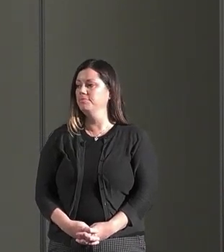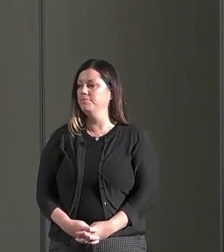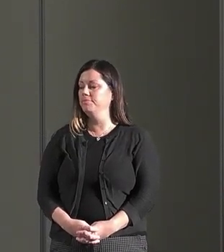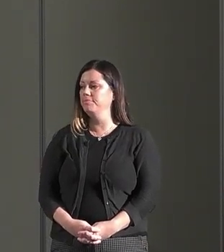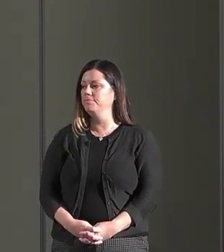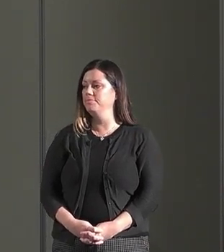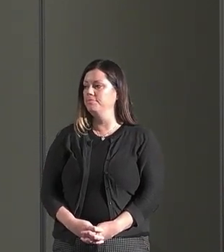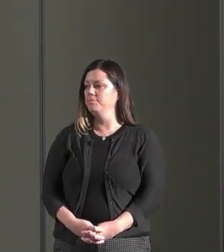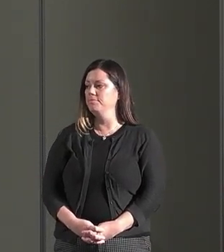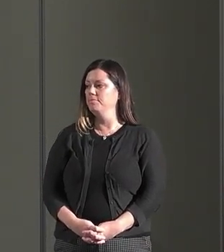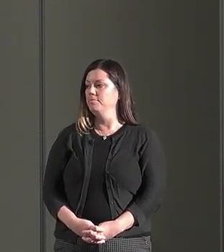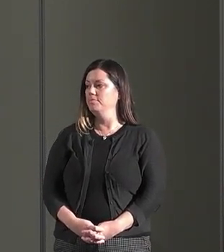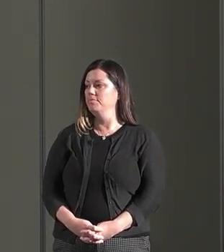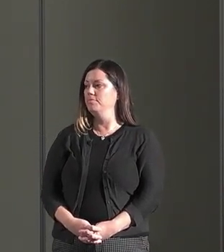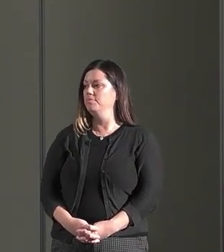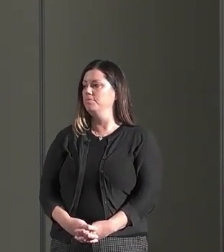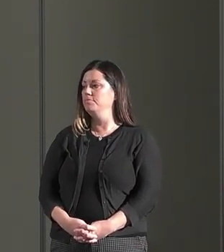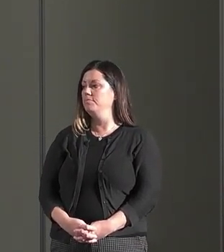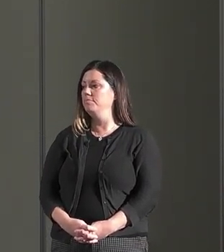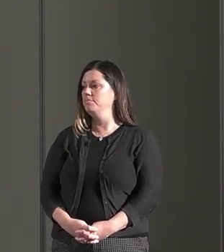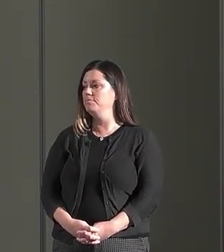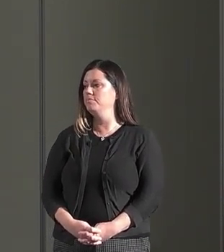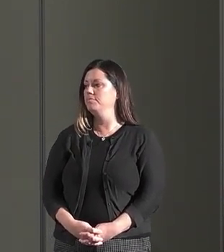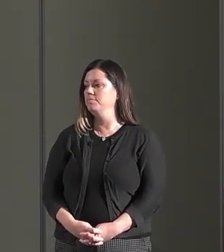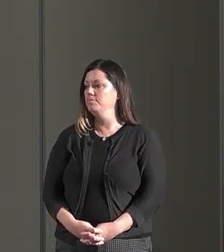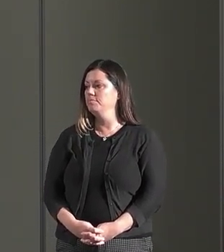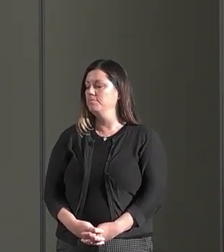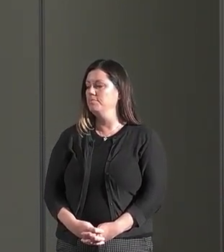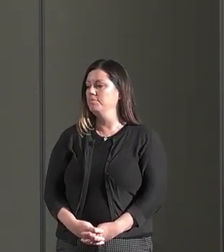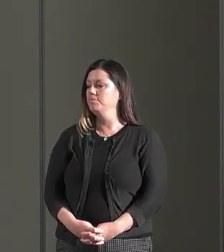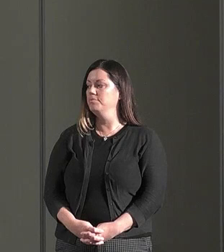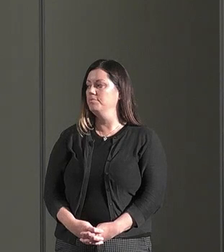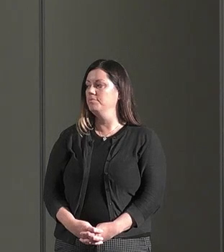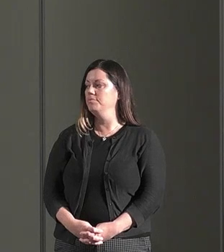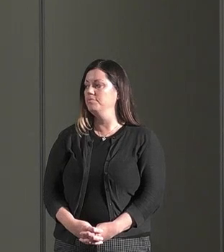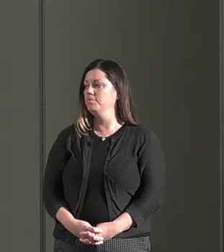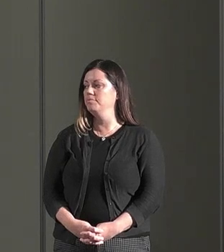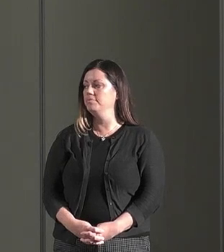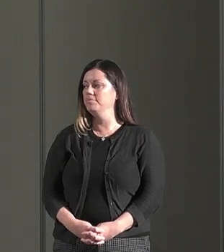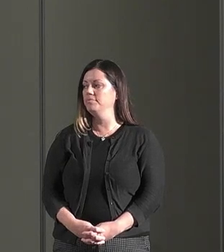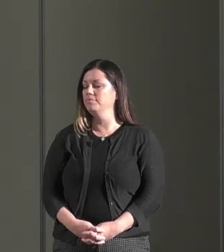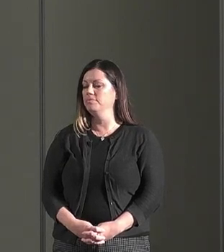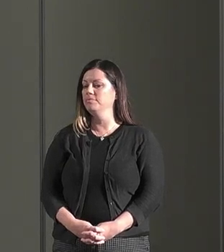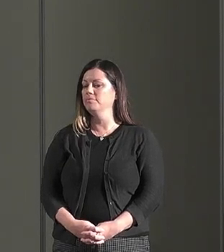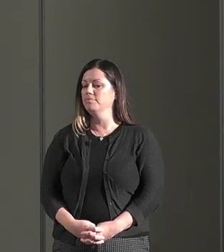care how are health care and accessibility folks responding to your project?